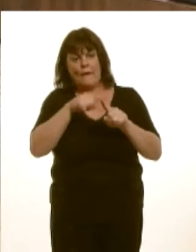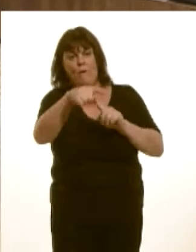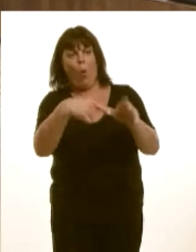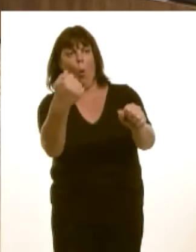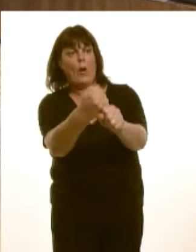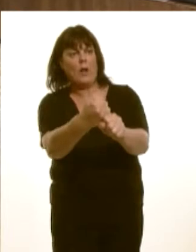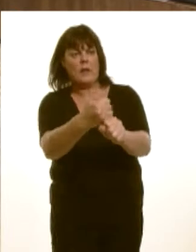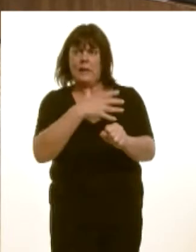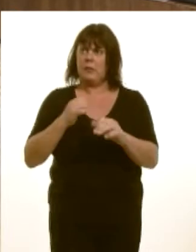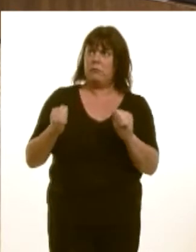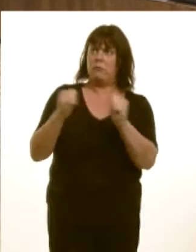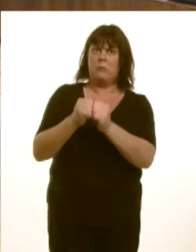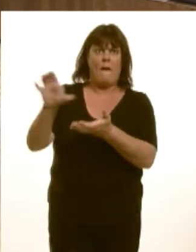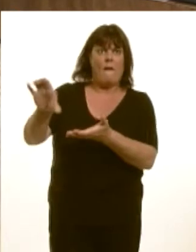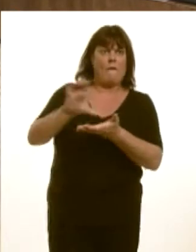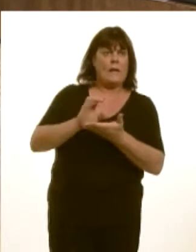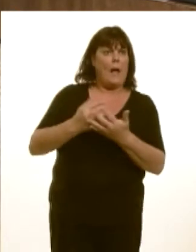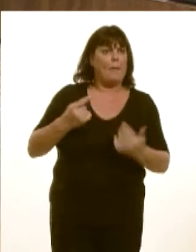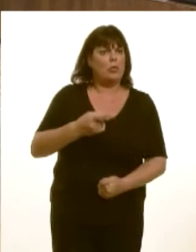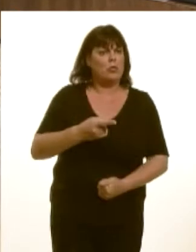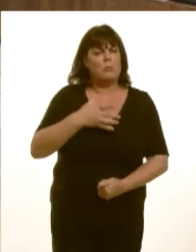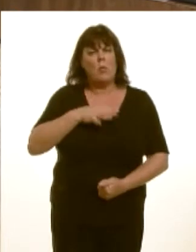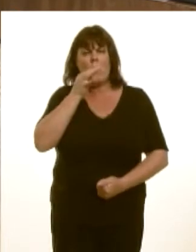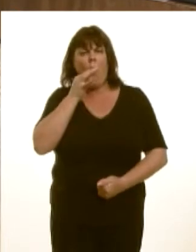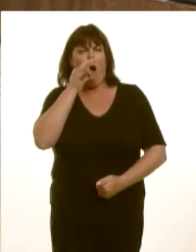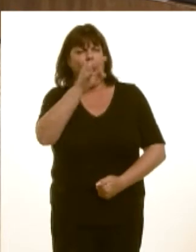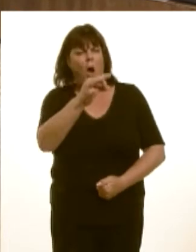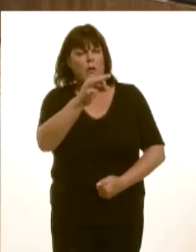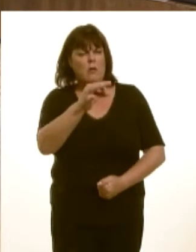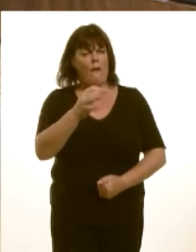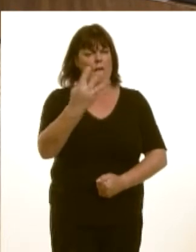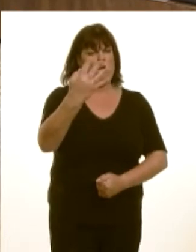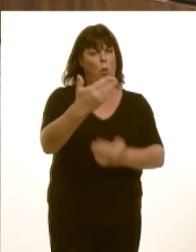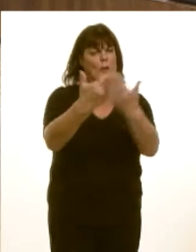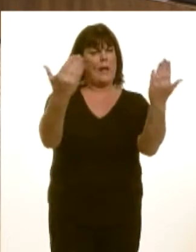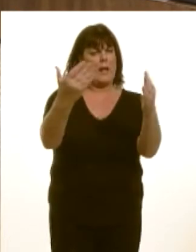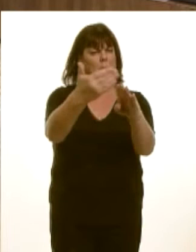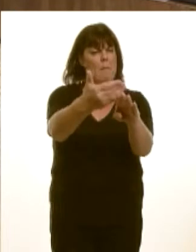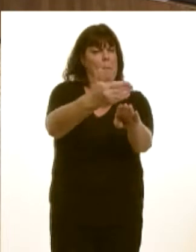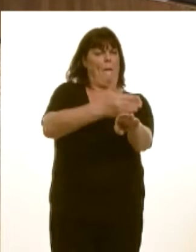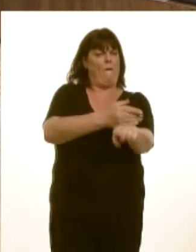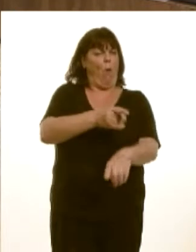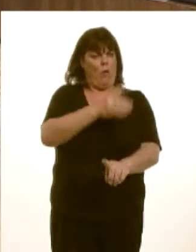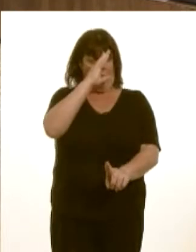All I am asking is merely why, with only four days’ notice, such devastation was wrought